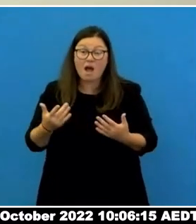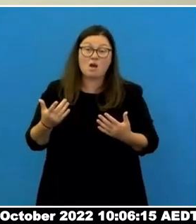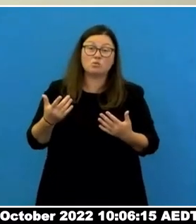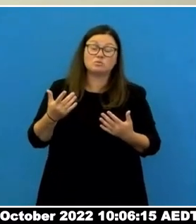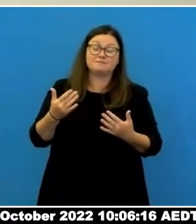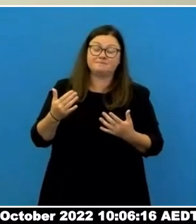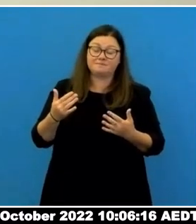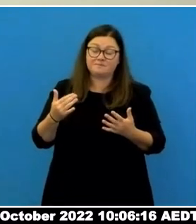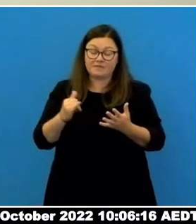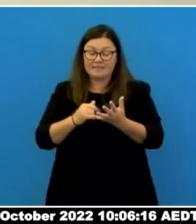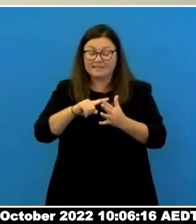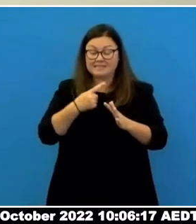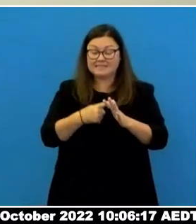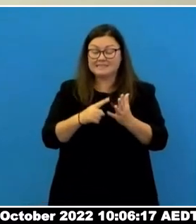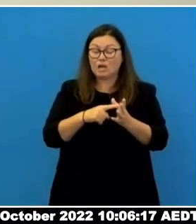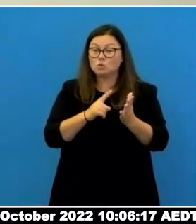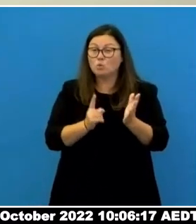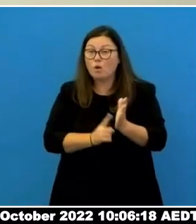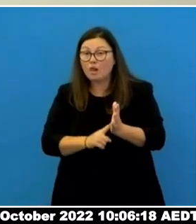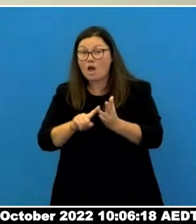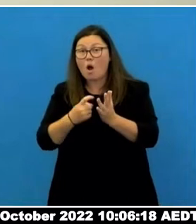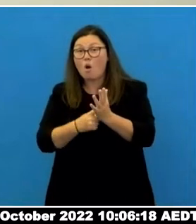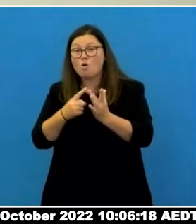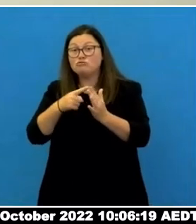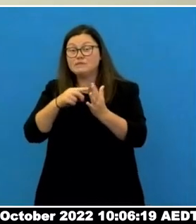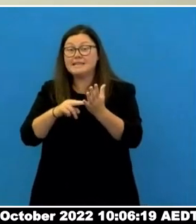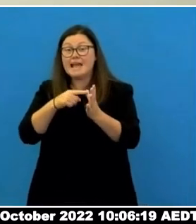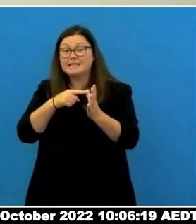These categories when combined create novel challenges